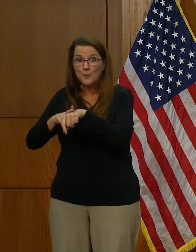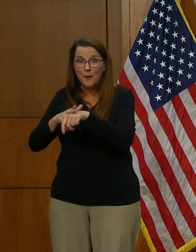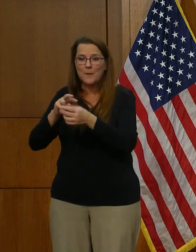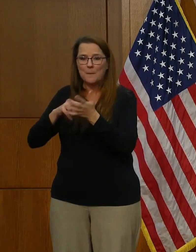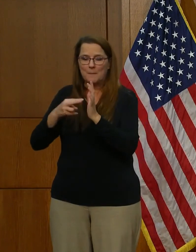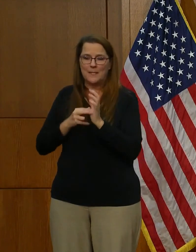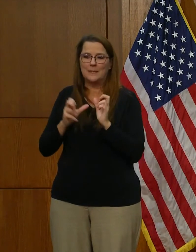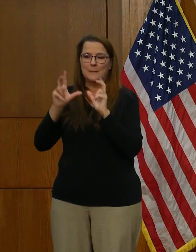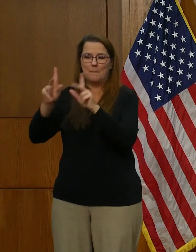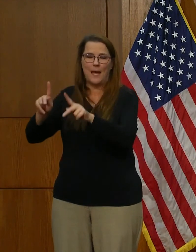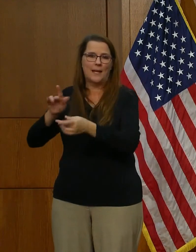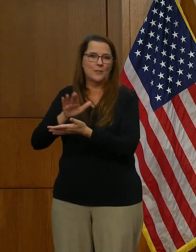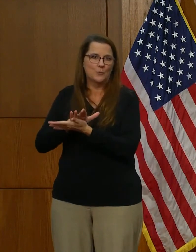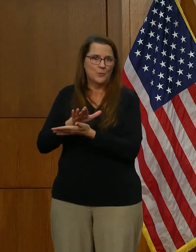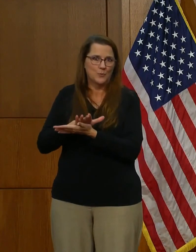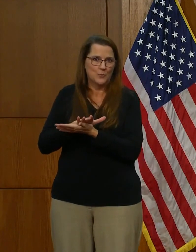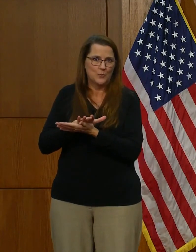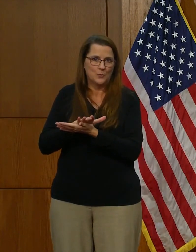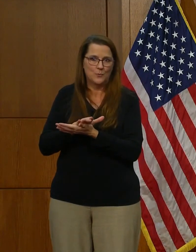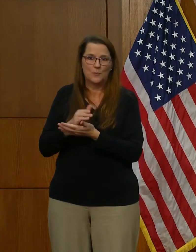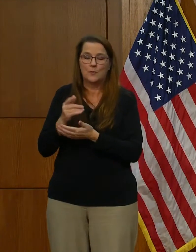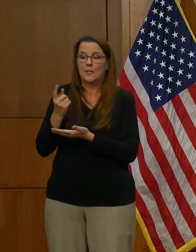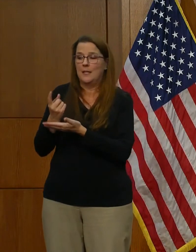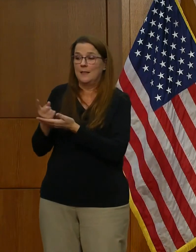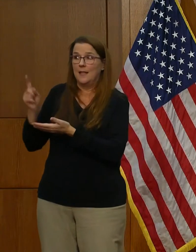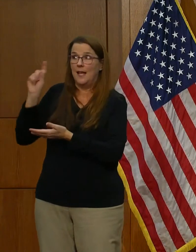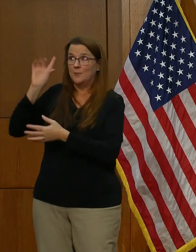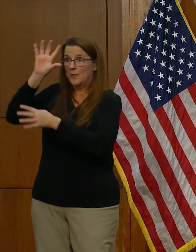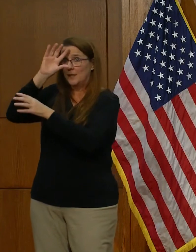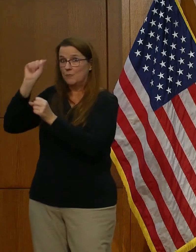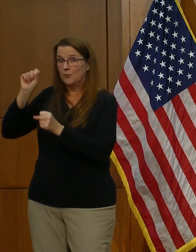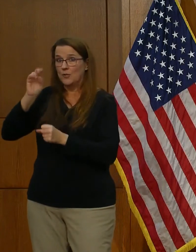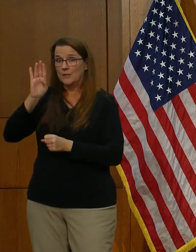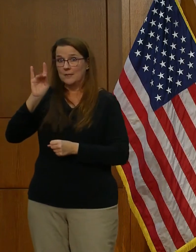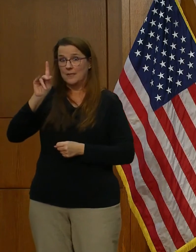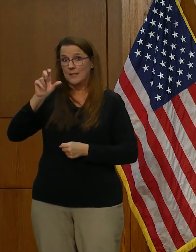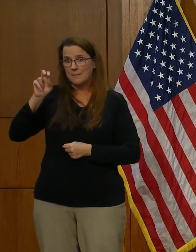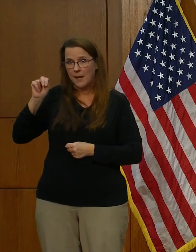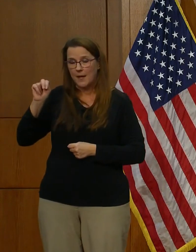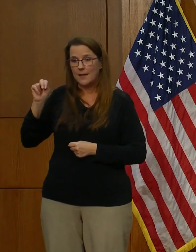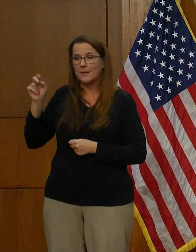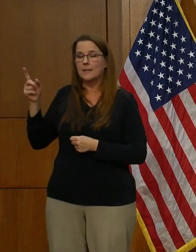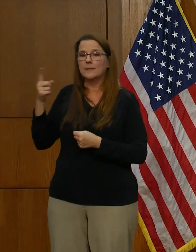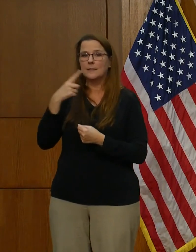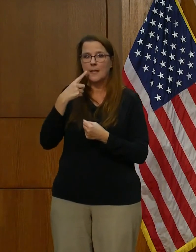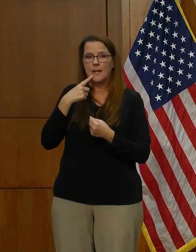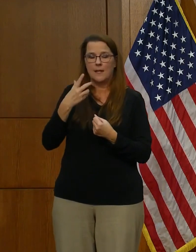GOING TO SCHOOL. LAST WEEK,